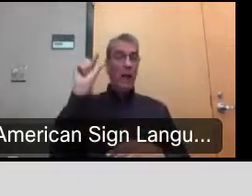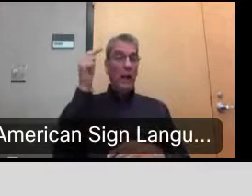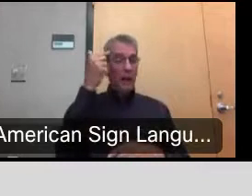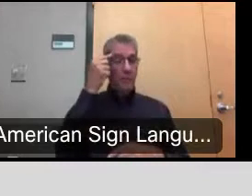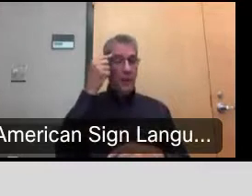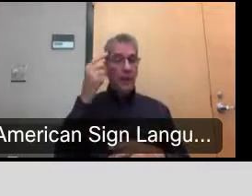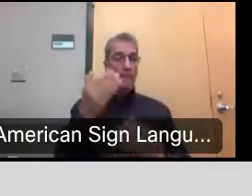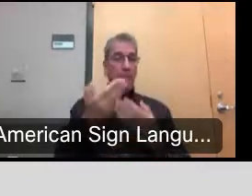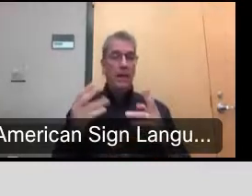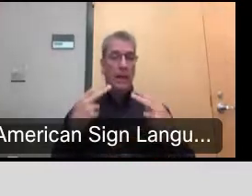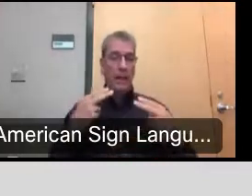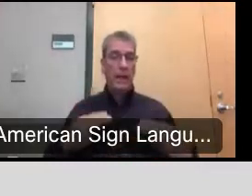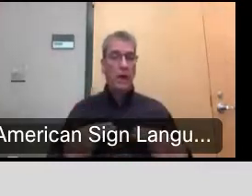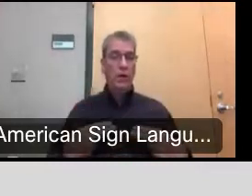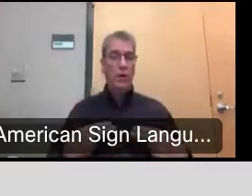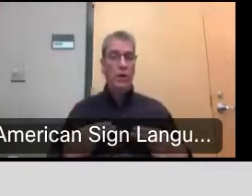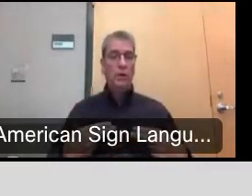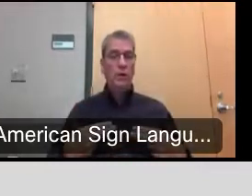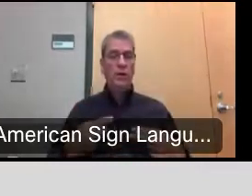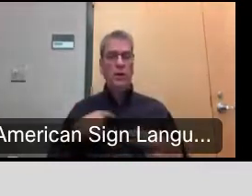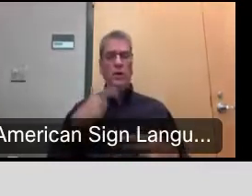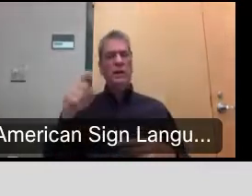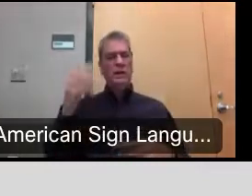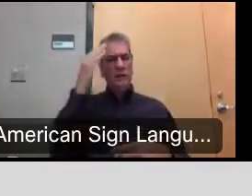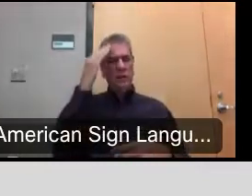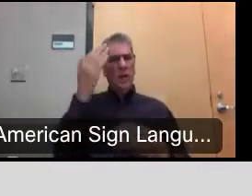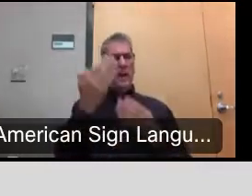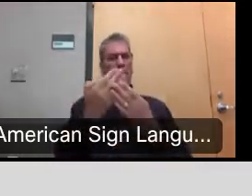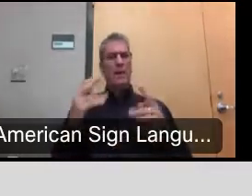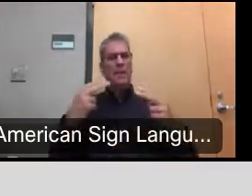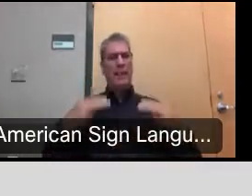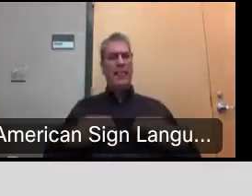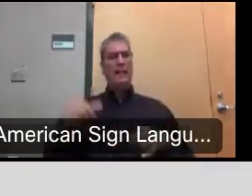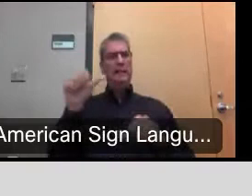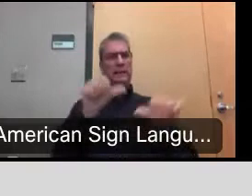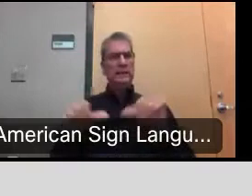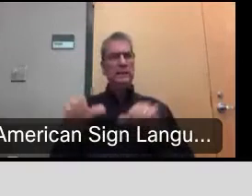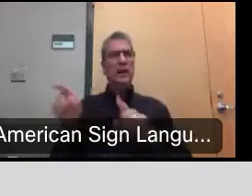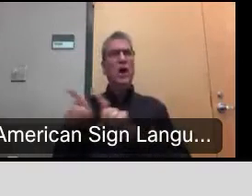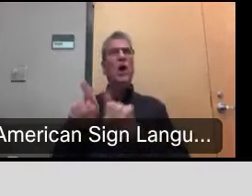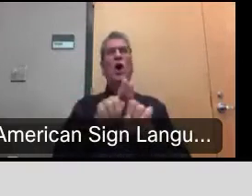you will, is, we need to know the public health science, but we're also out there in the field,